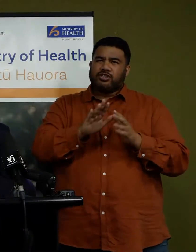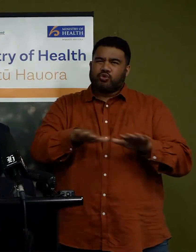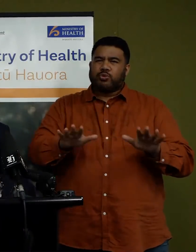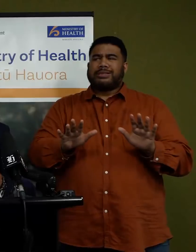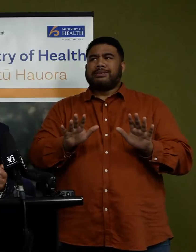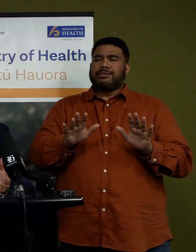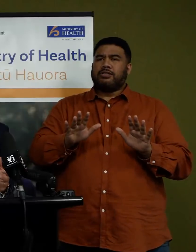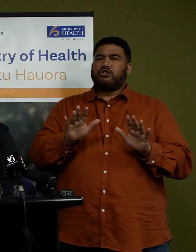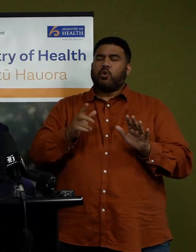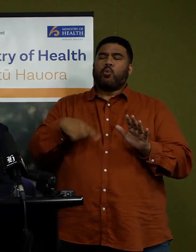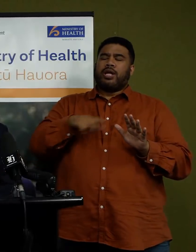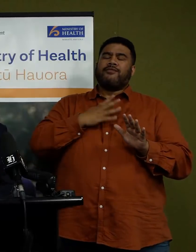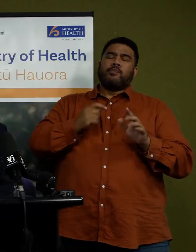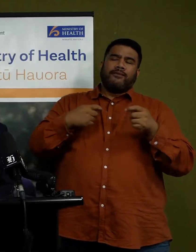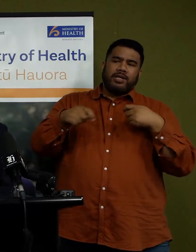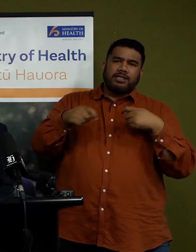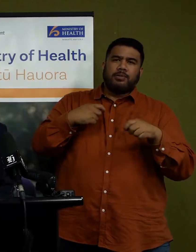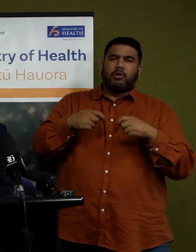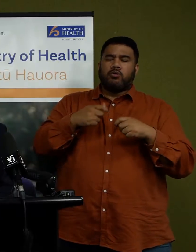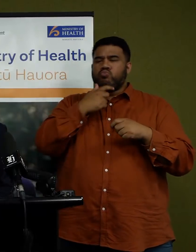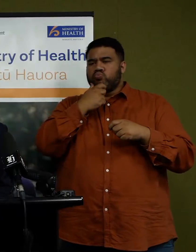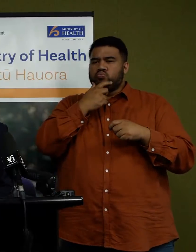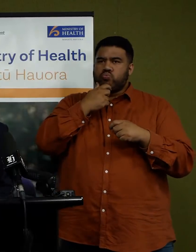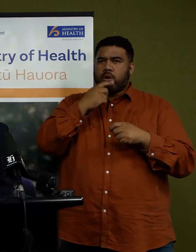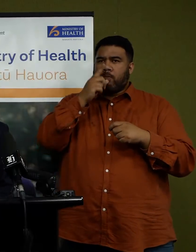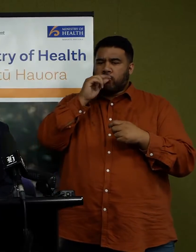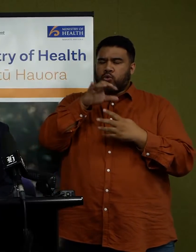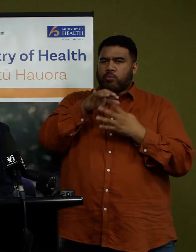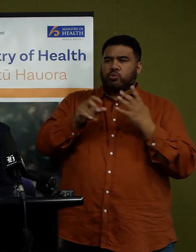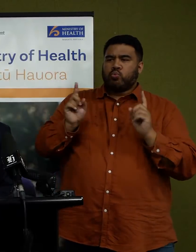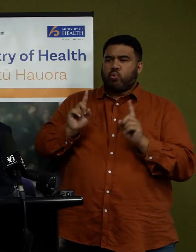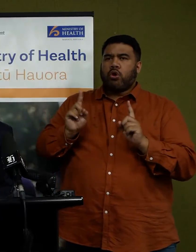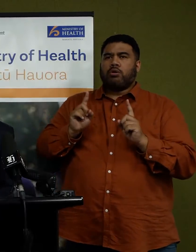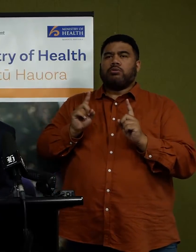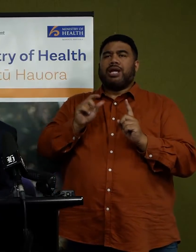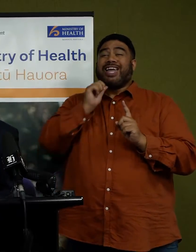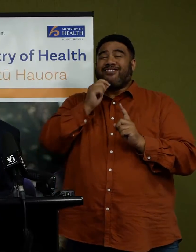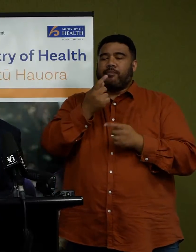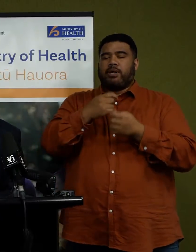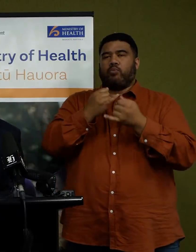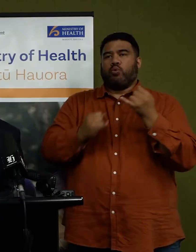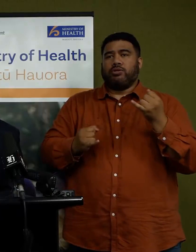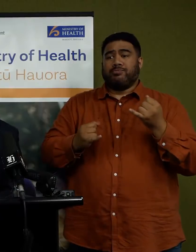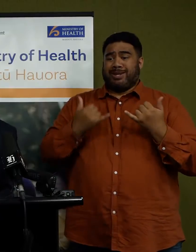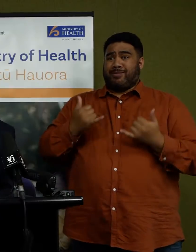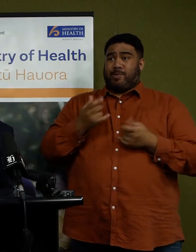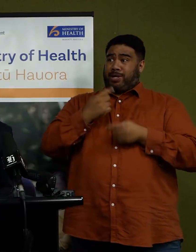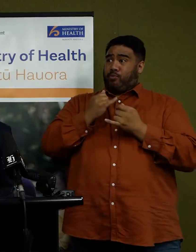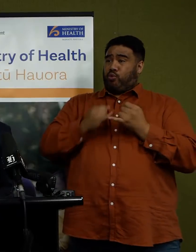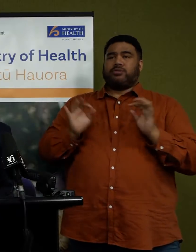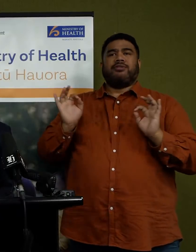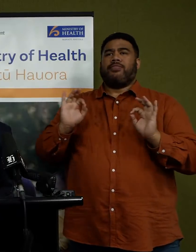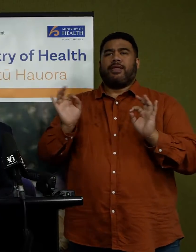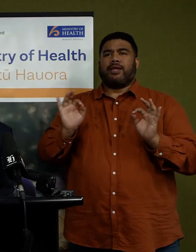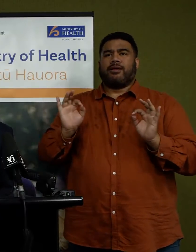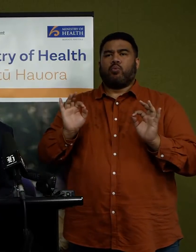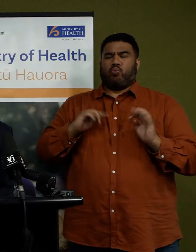and consider all the options as the situation unfolds. Fortunately, we are still early on. We are keep it out.